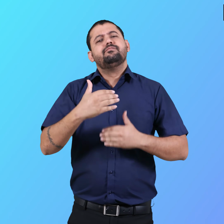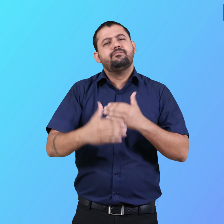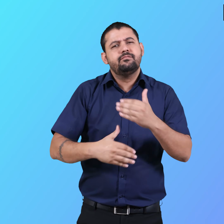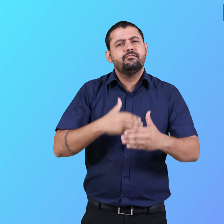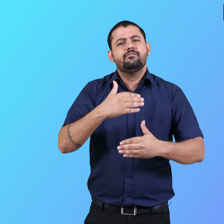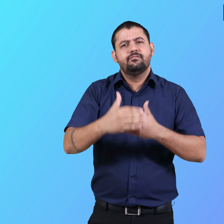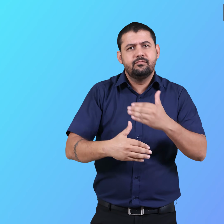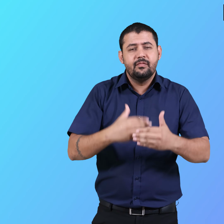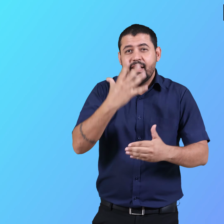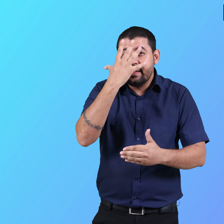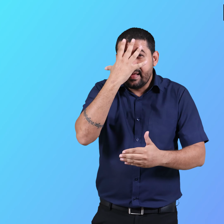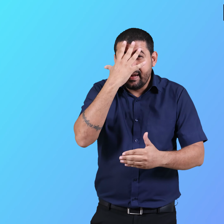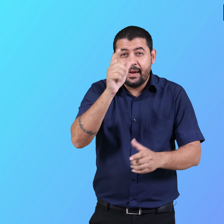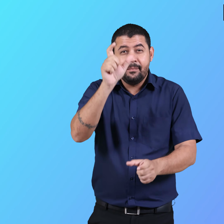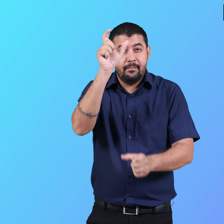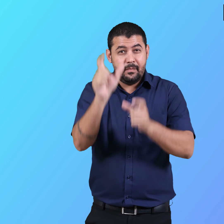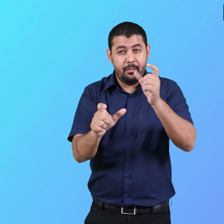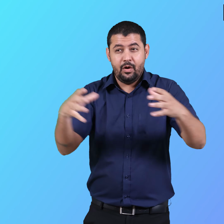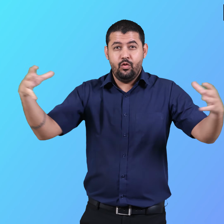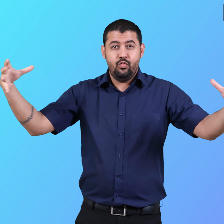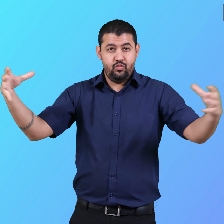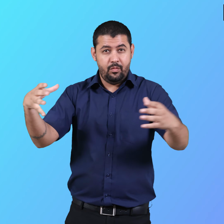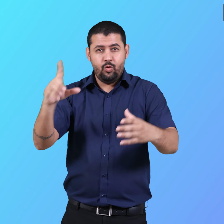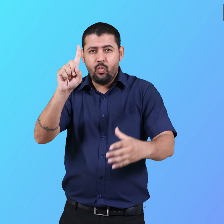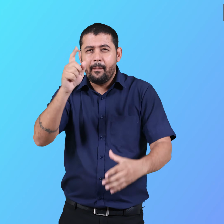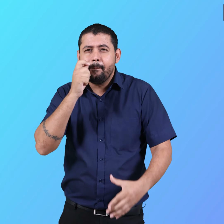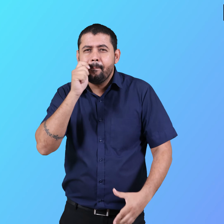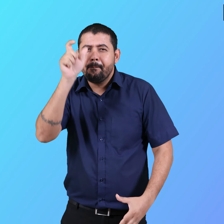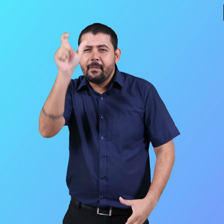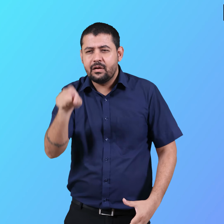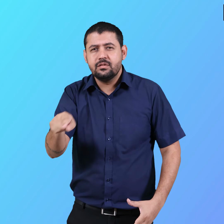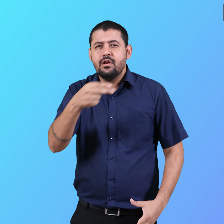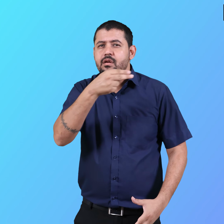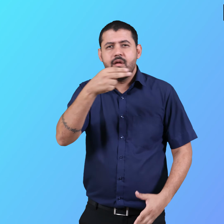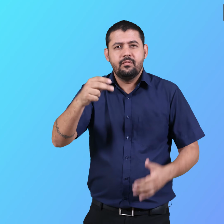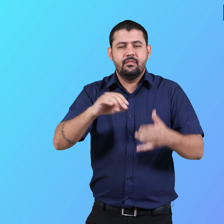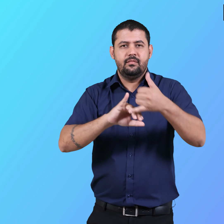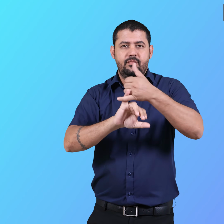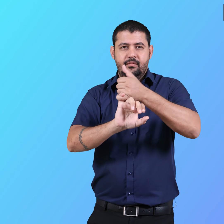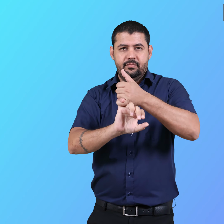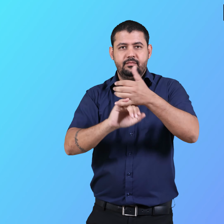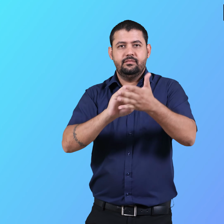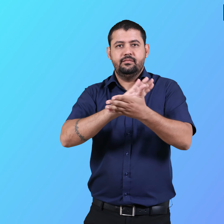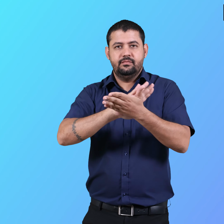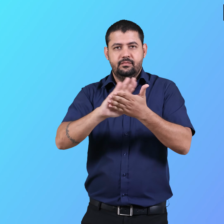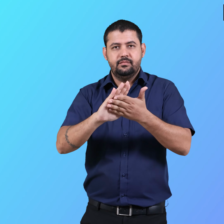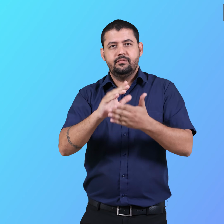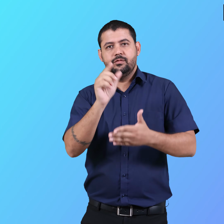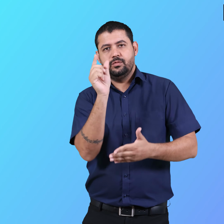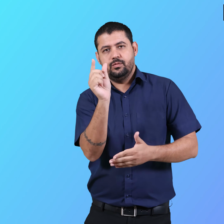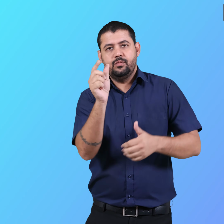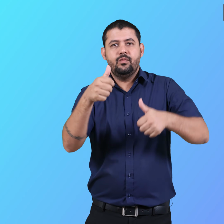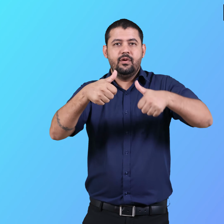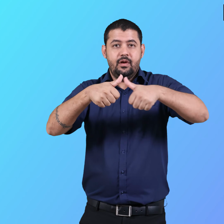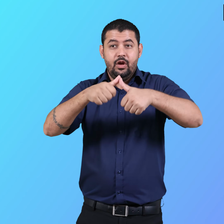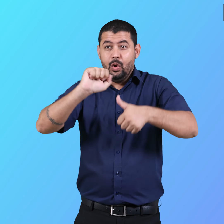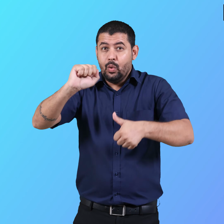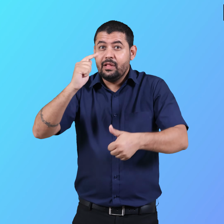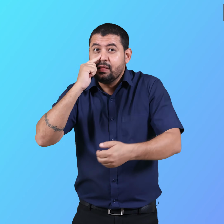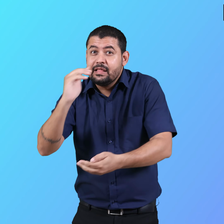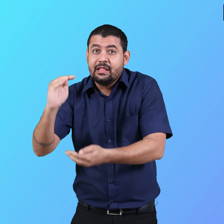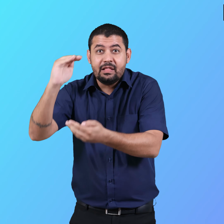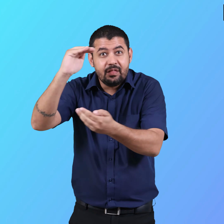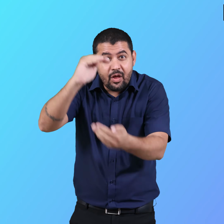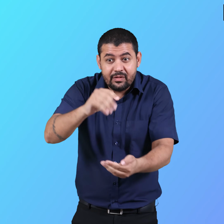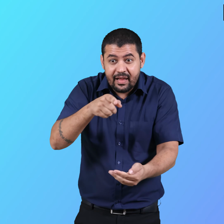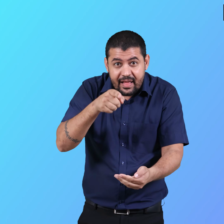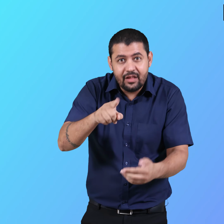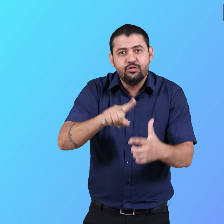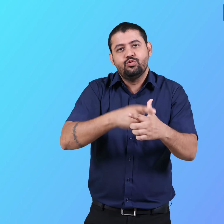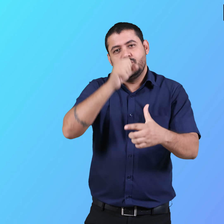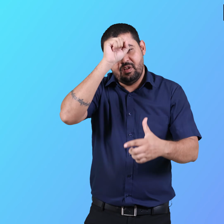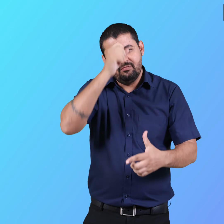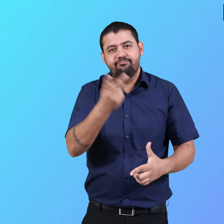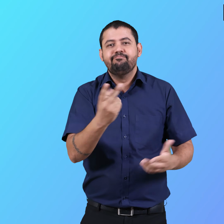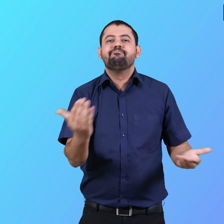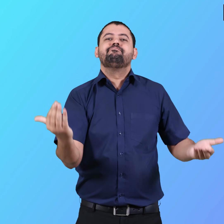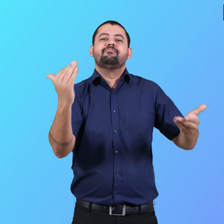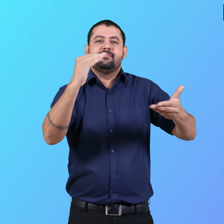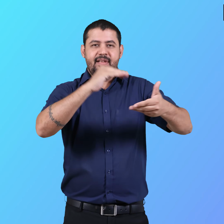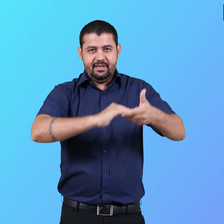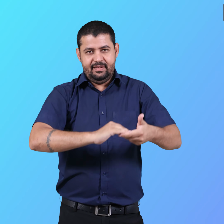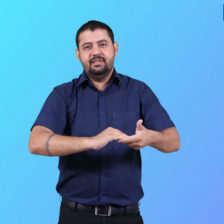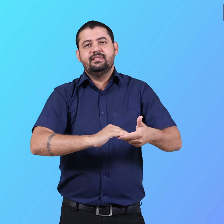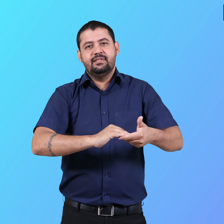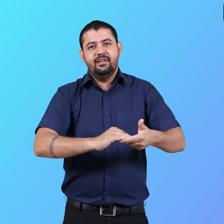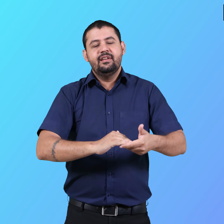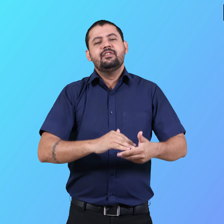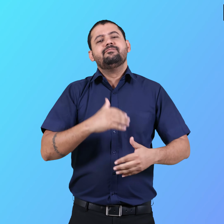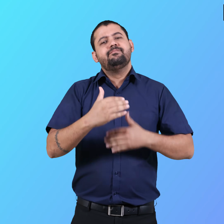There Judah met a Canaanite girl, the daughter of a man named Shua, and married her.